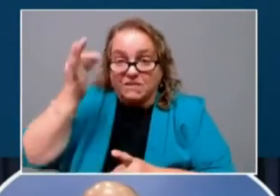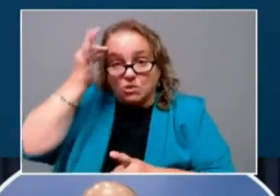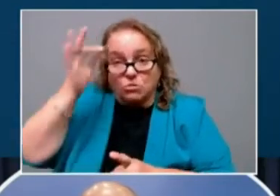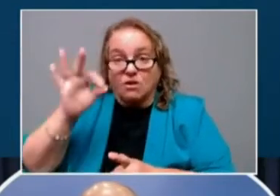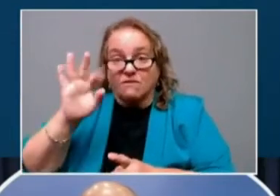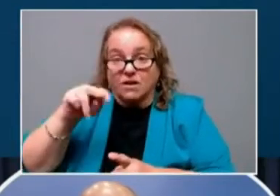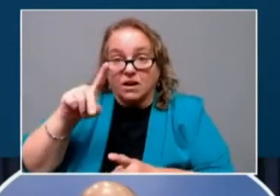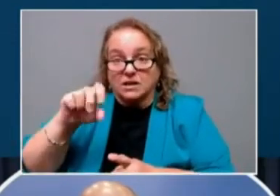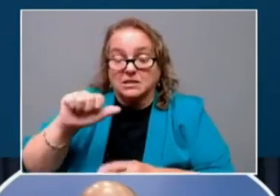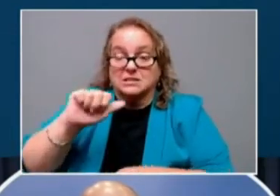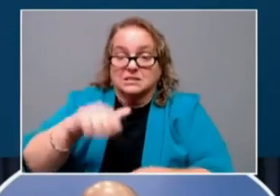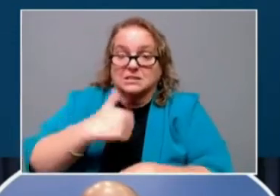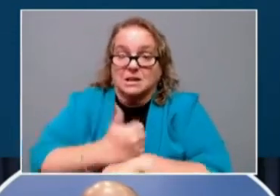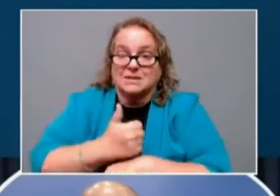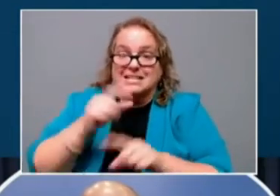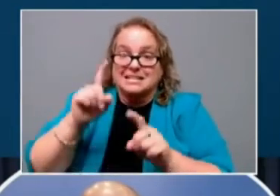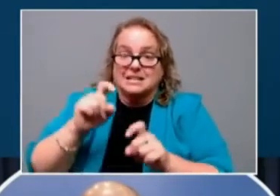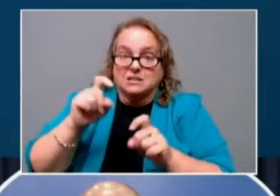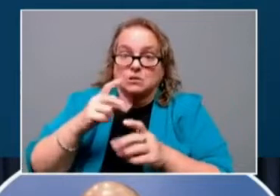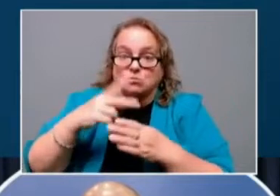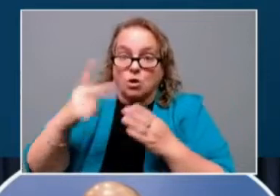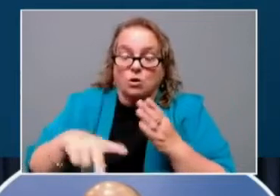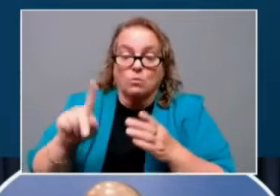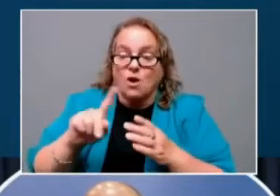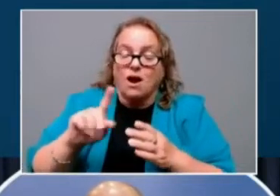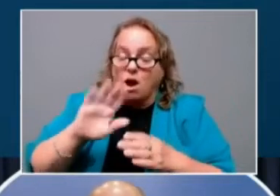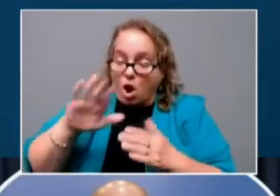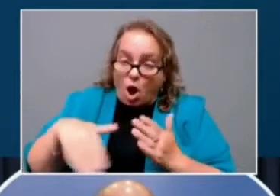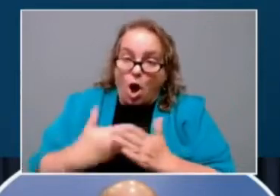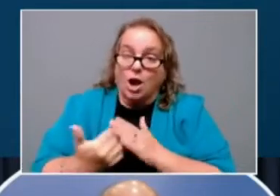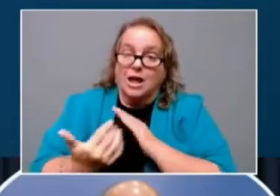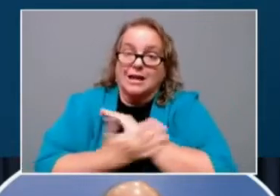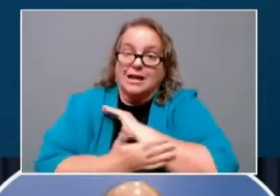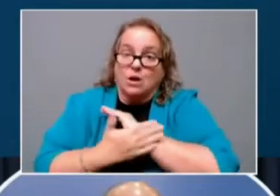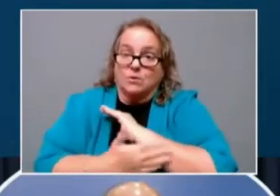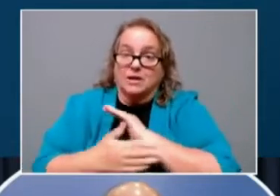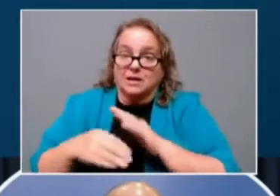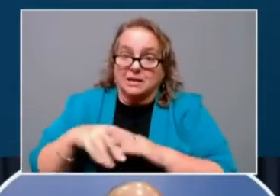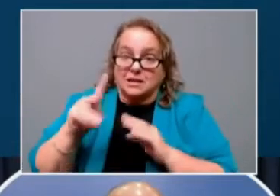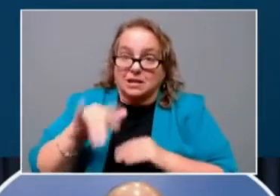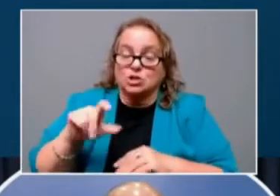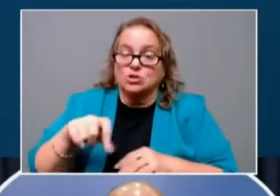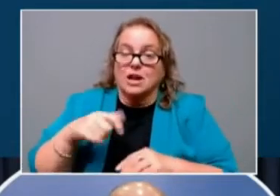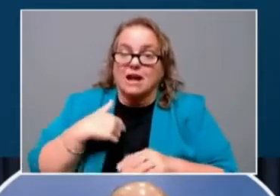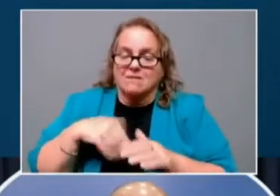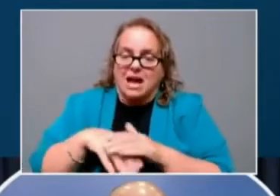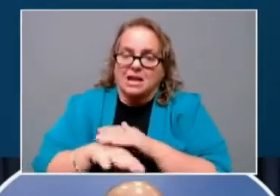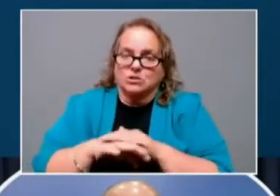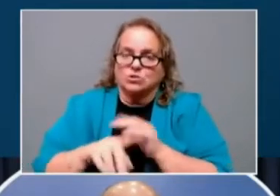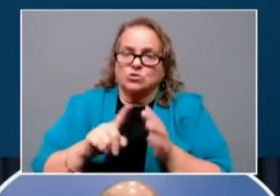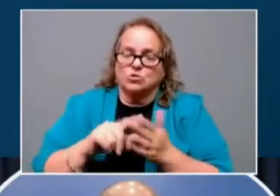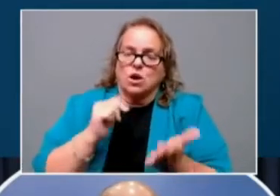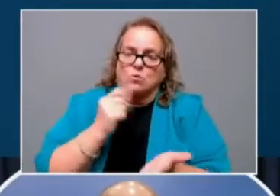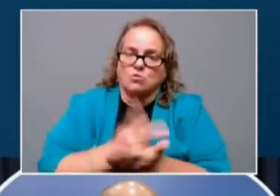where every single county in the commonwealth should have access to an approved testing vendor. Federal dollars will be used to pay the vendor